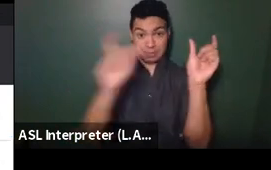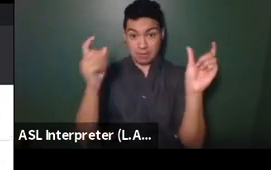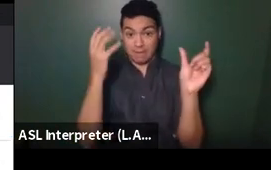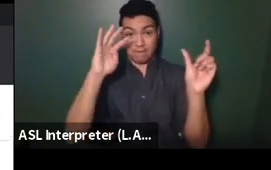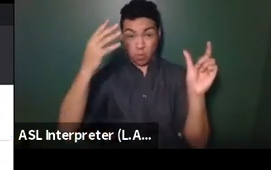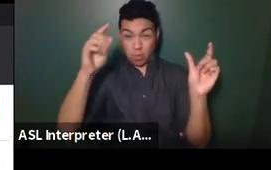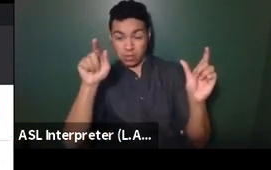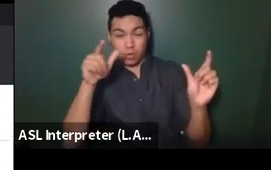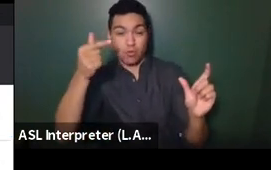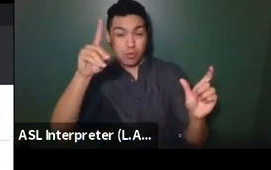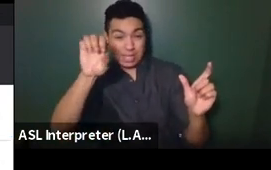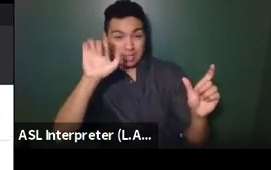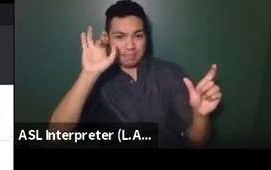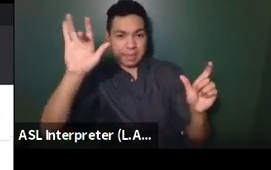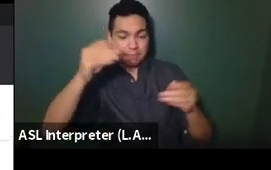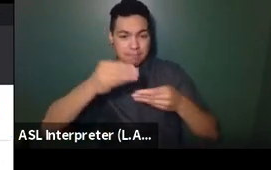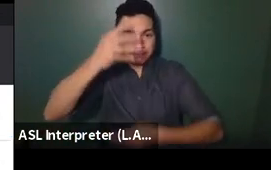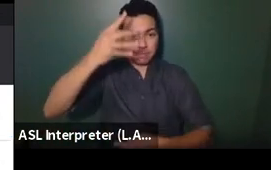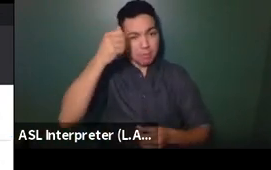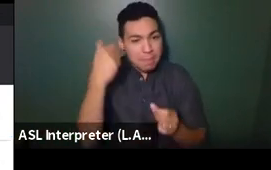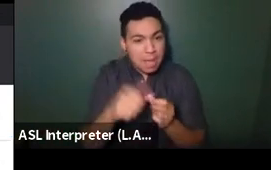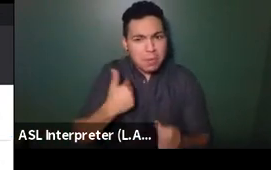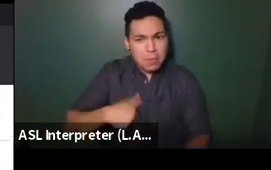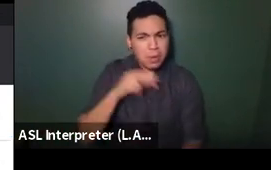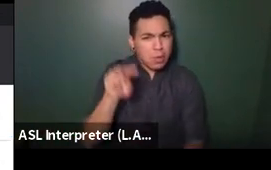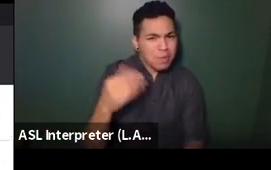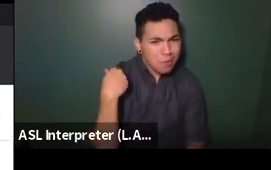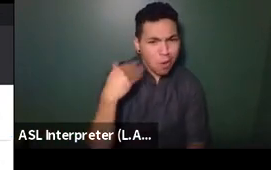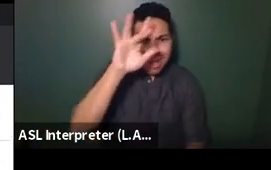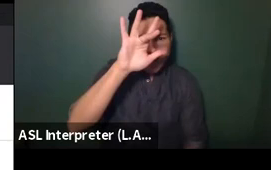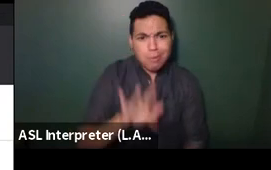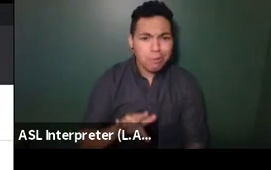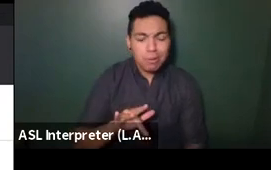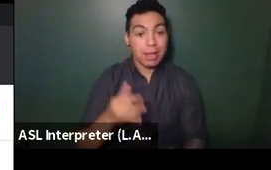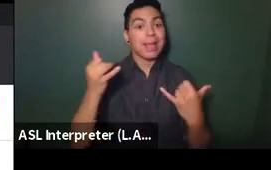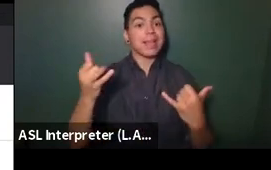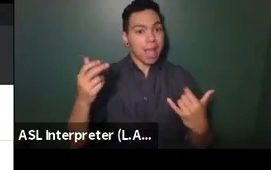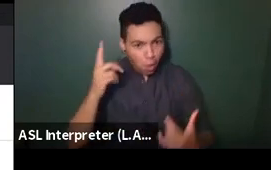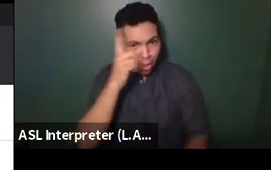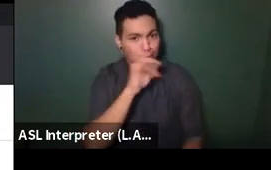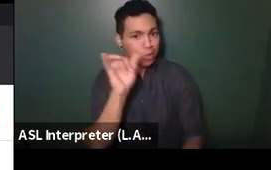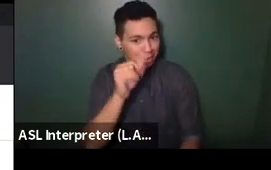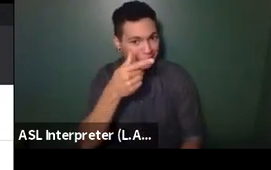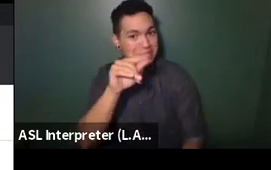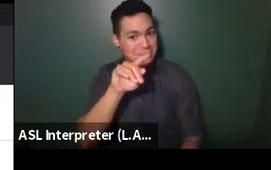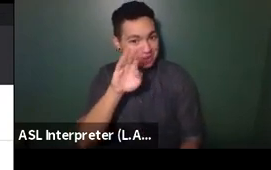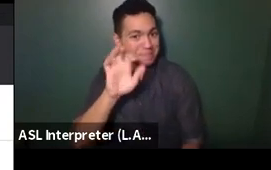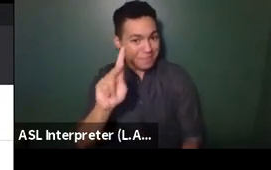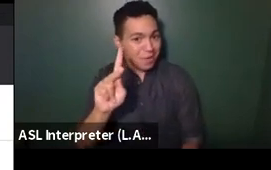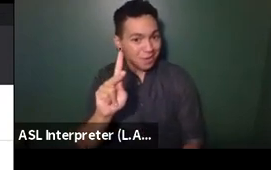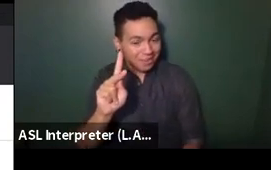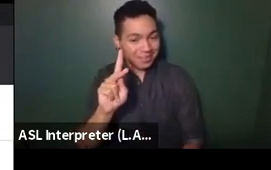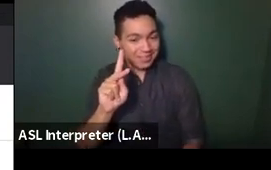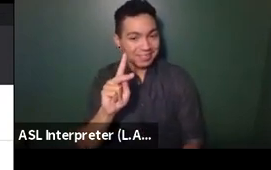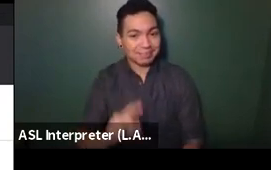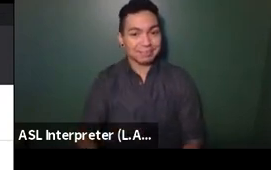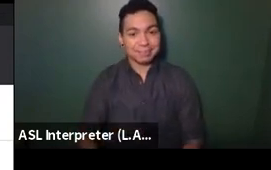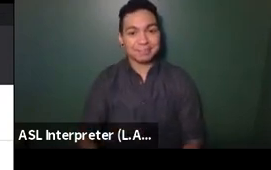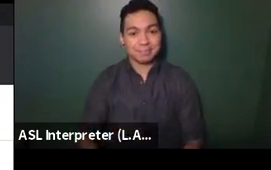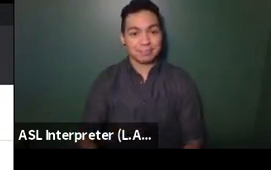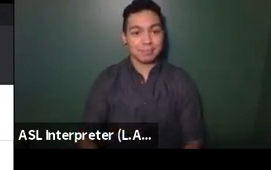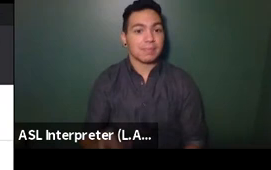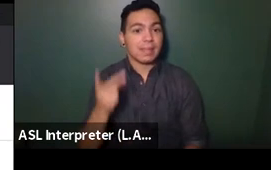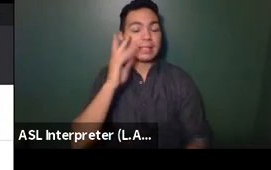Katherine Livick - ESD 112: So now, remember we looked here before and it was kind of blank? Now I have something that kind of looks like a grade book right? So I have all of my assignments